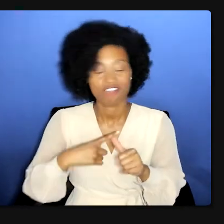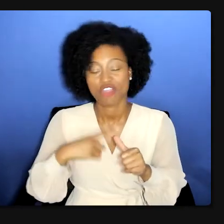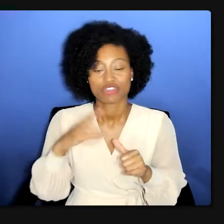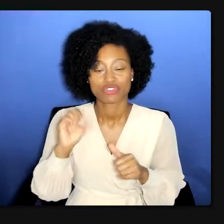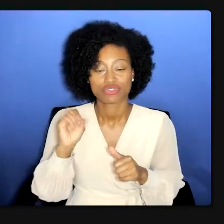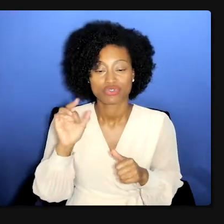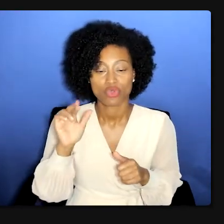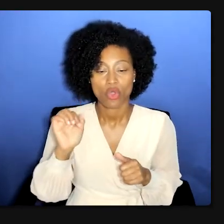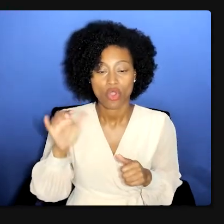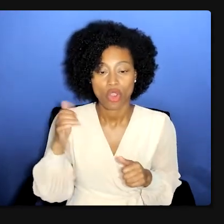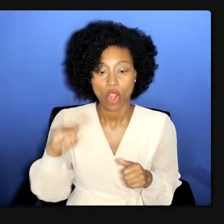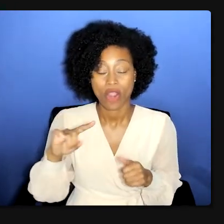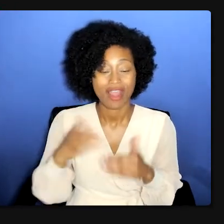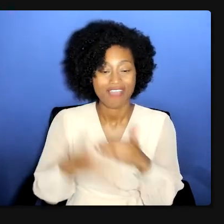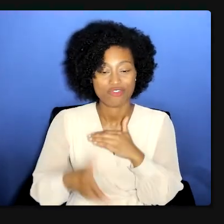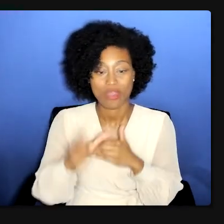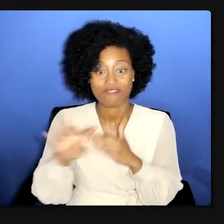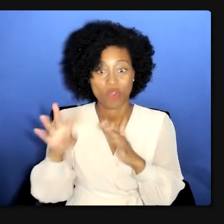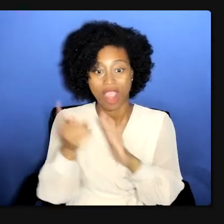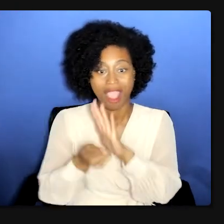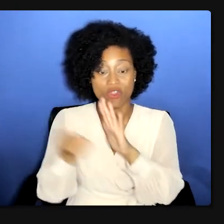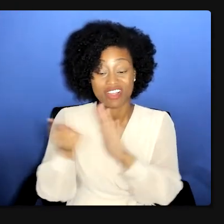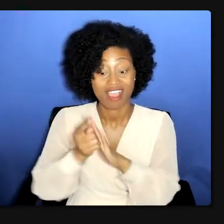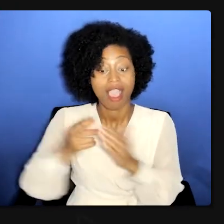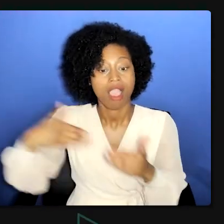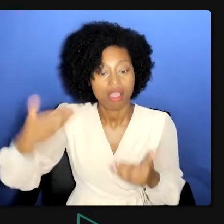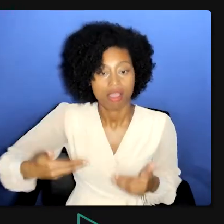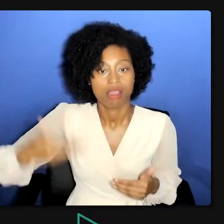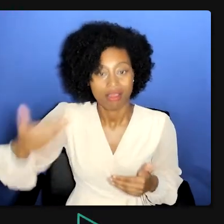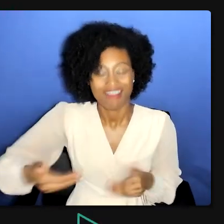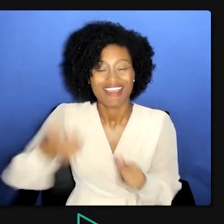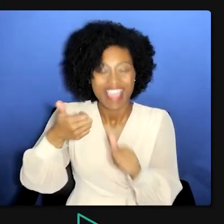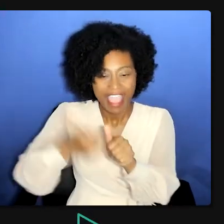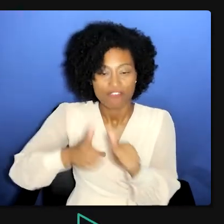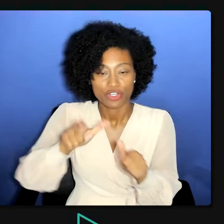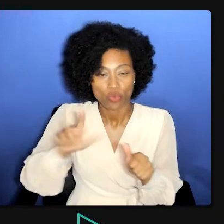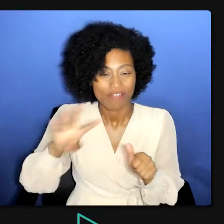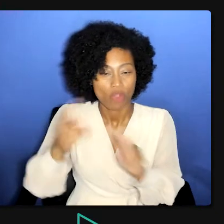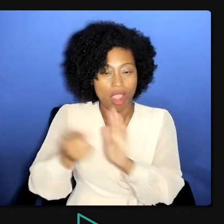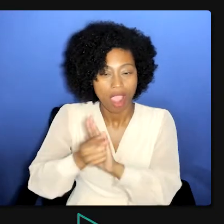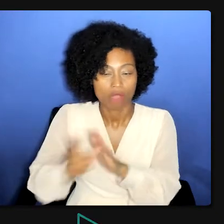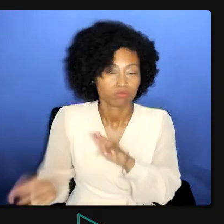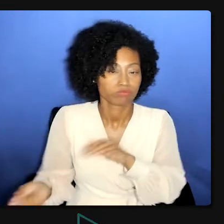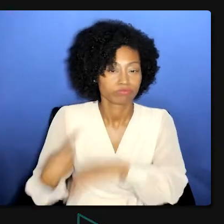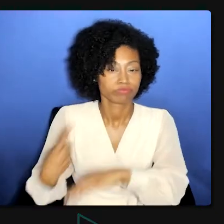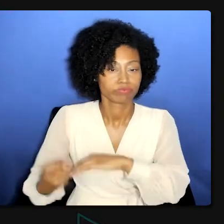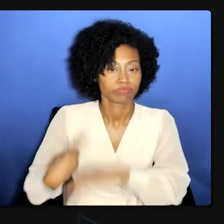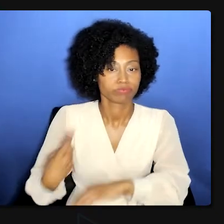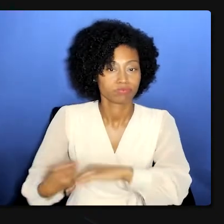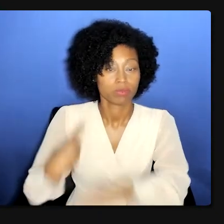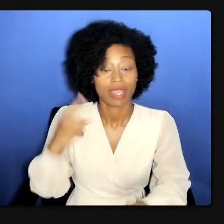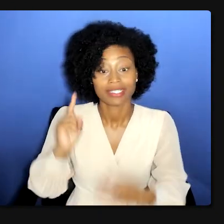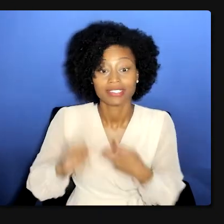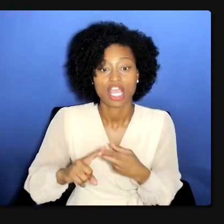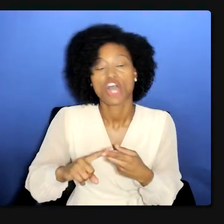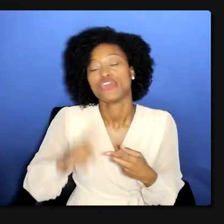after just 12 hours, and from there, you'll get a scorecard every 24 hours for the duration of your experiment.